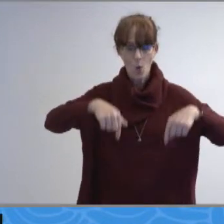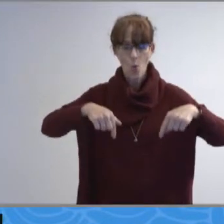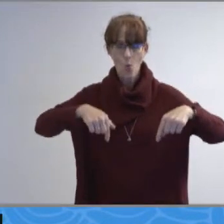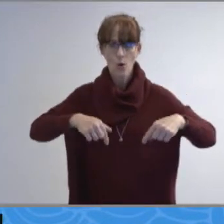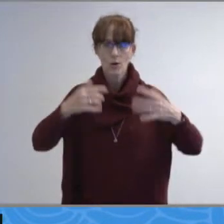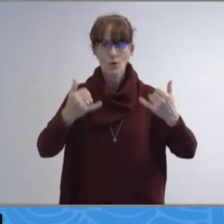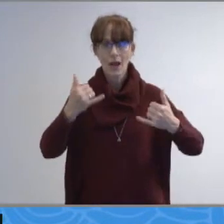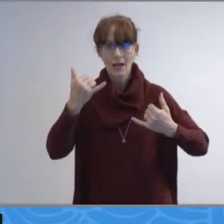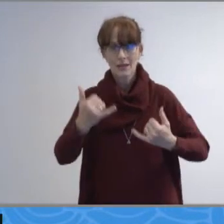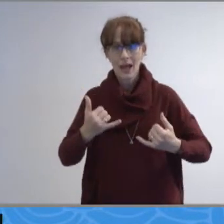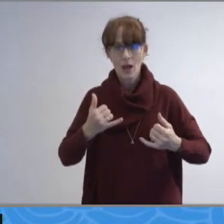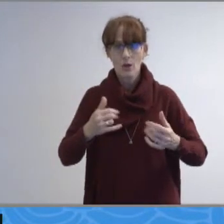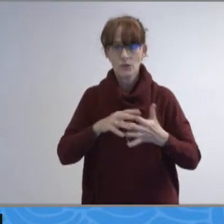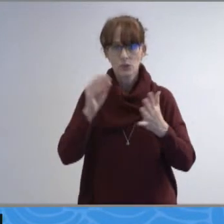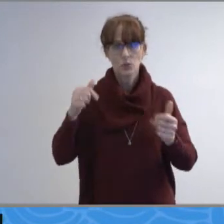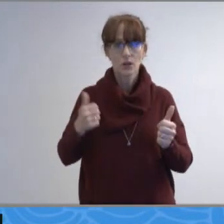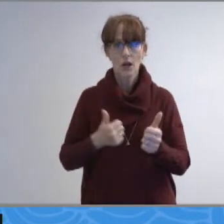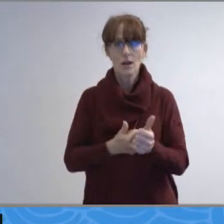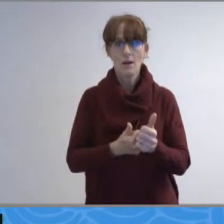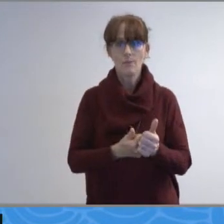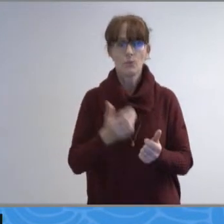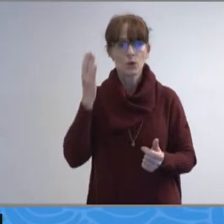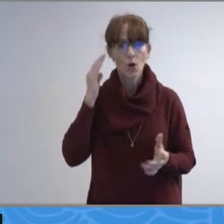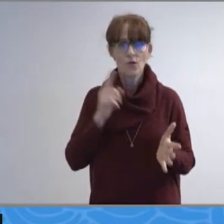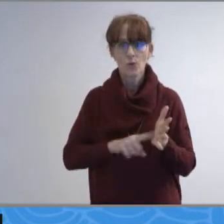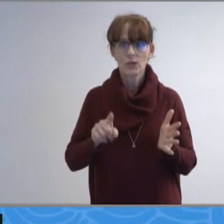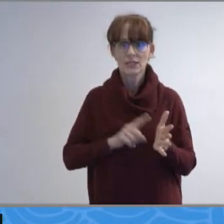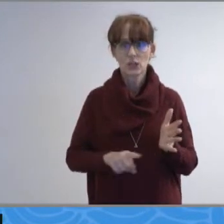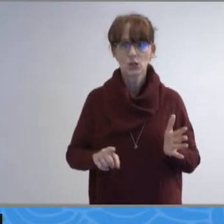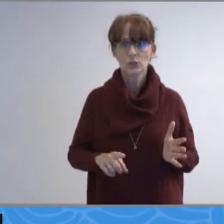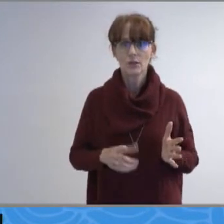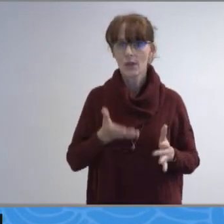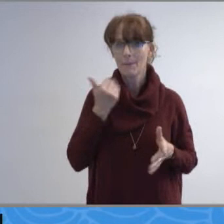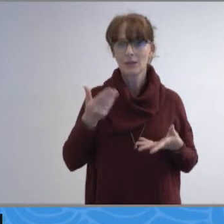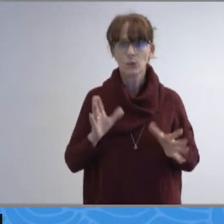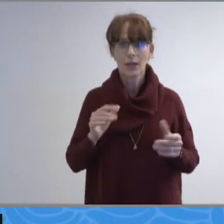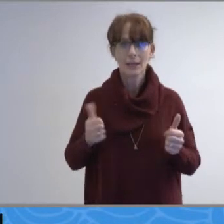to get my student caught up because we know from research that the best way to catch students up